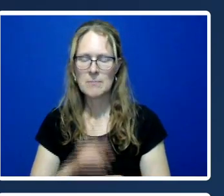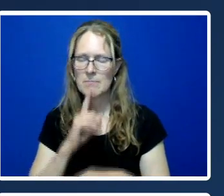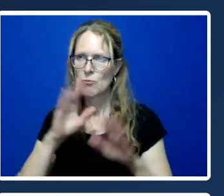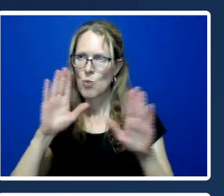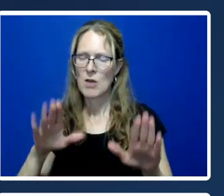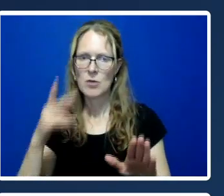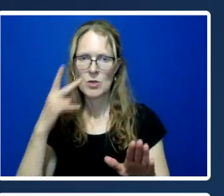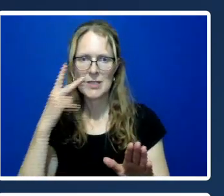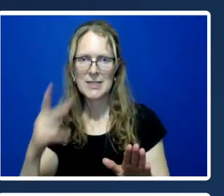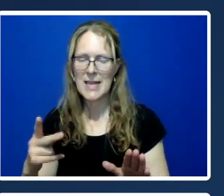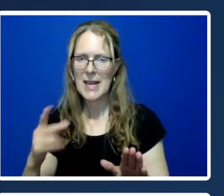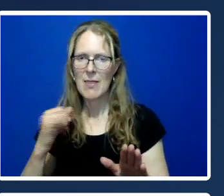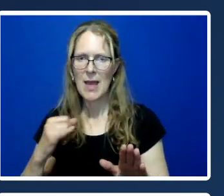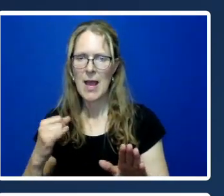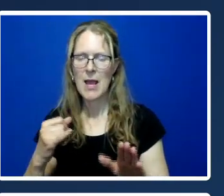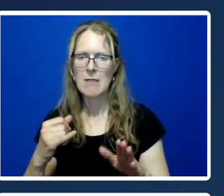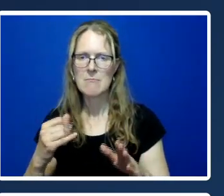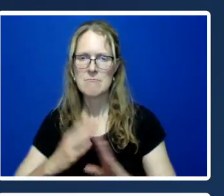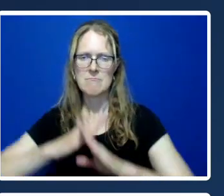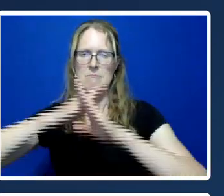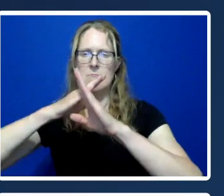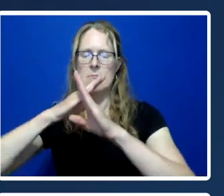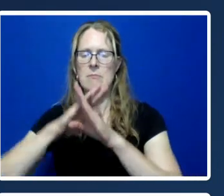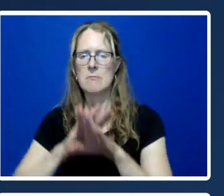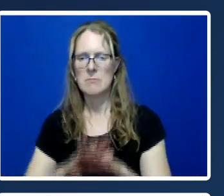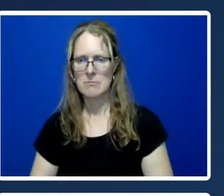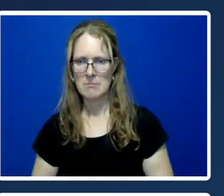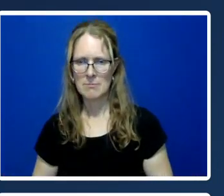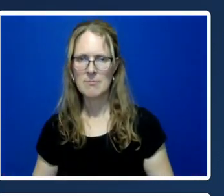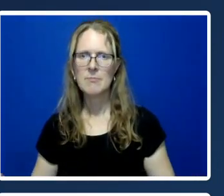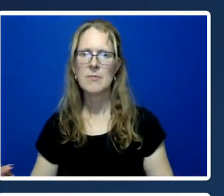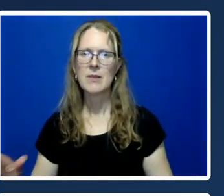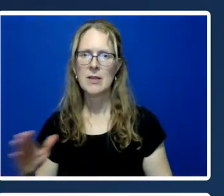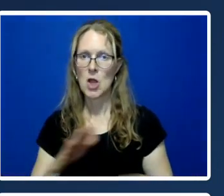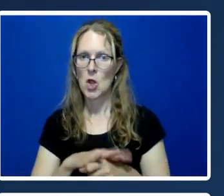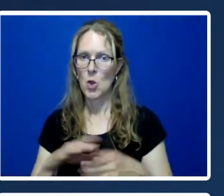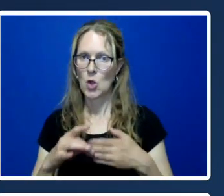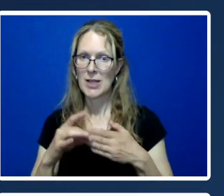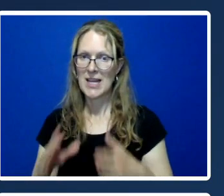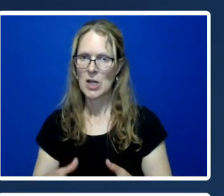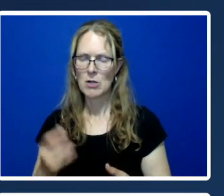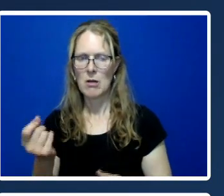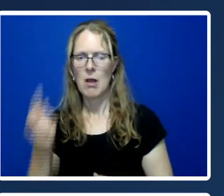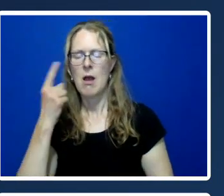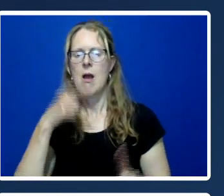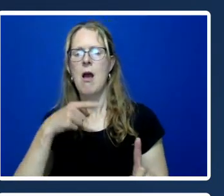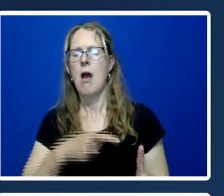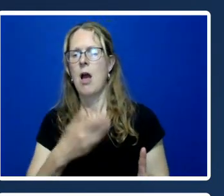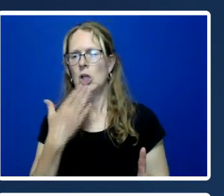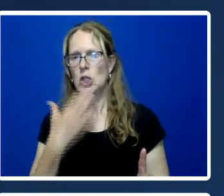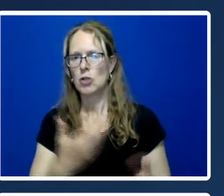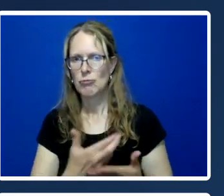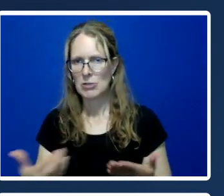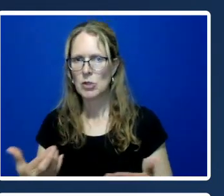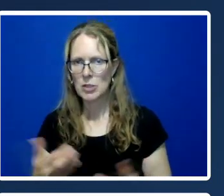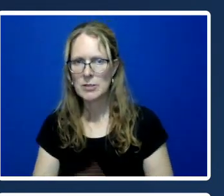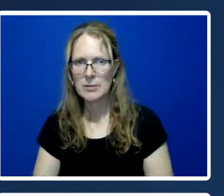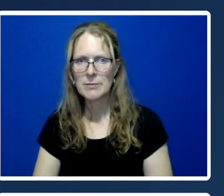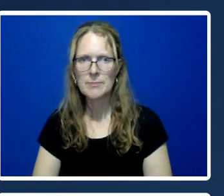and local leaders realize what a great resource young people are. Next slide, please.